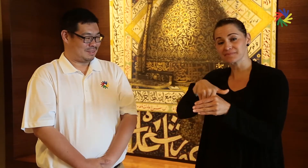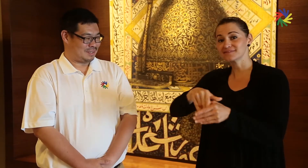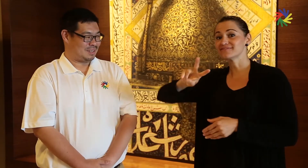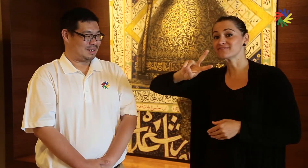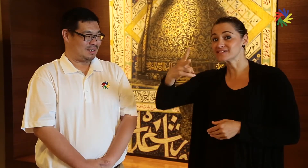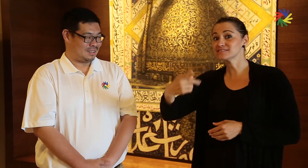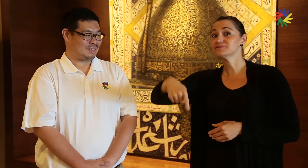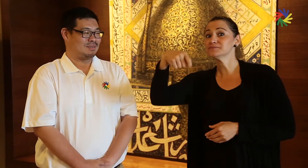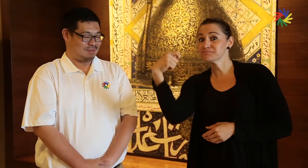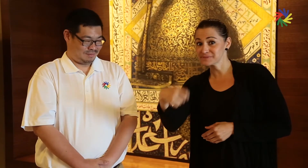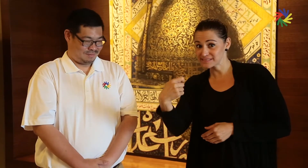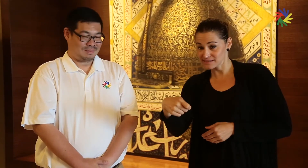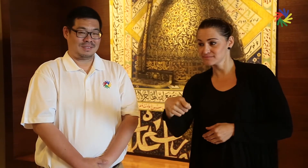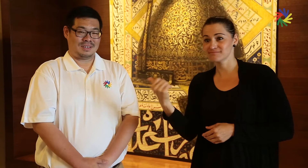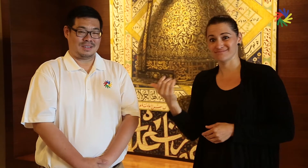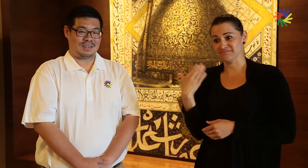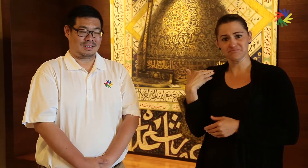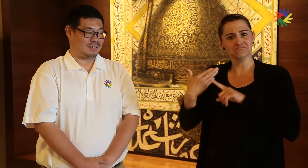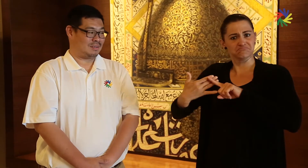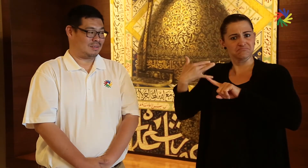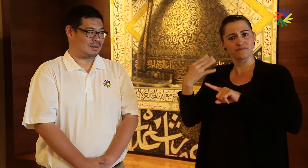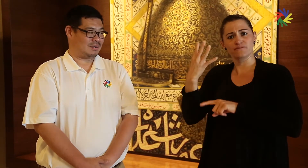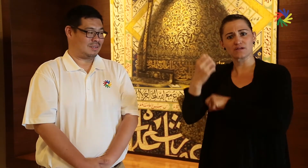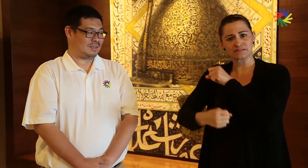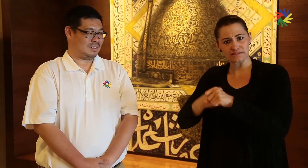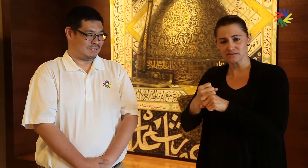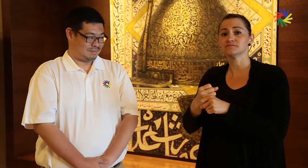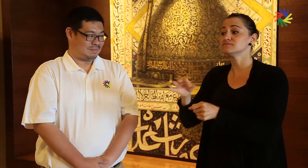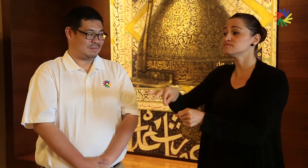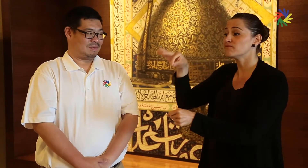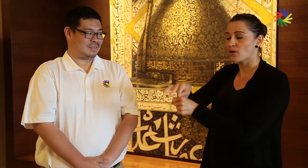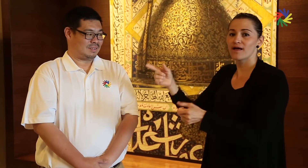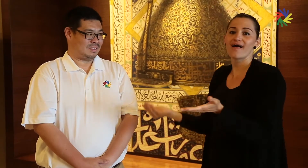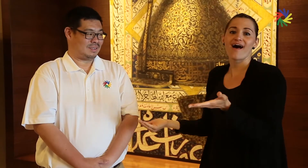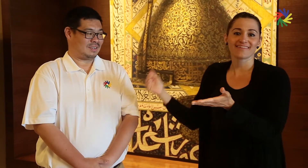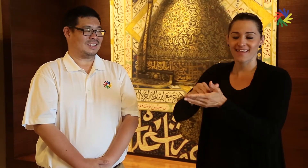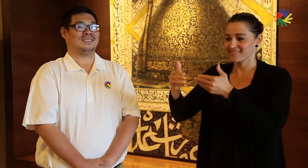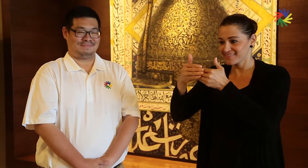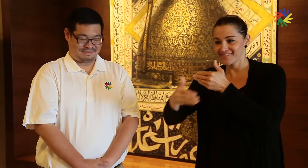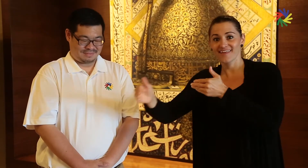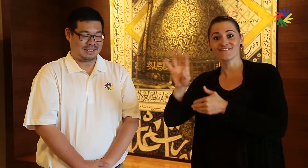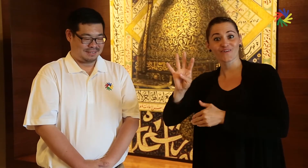Hello I would like to introduce ICSD executive member- Vice President- he was recently re-elected for